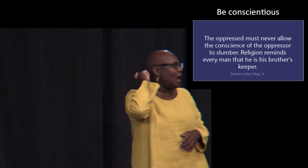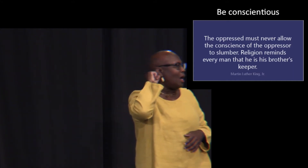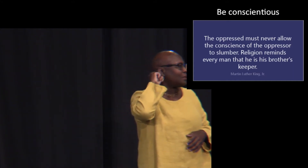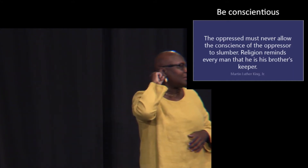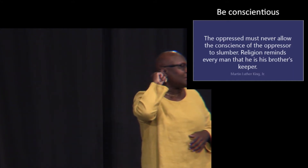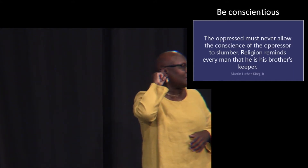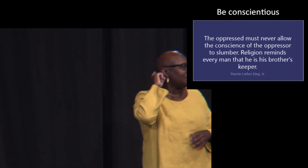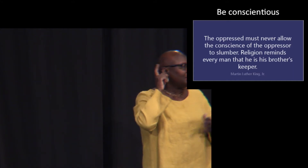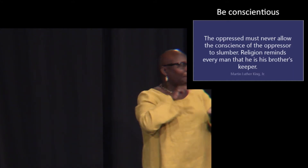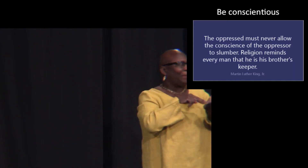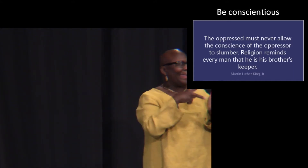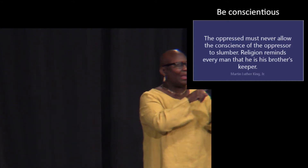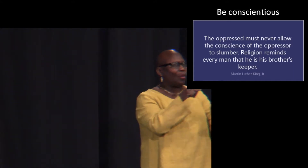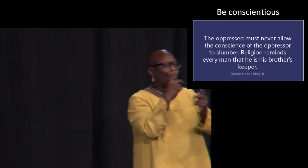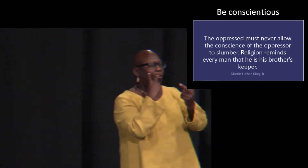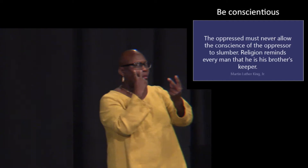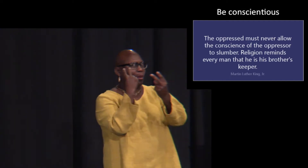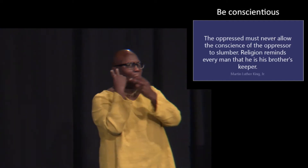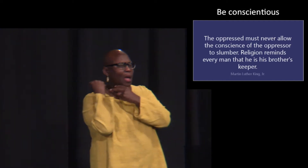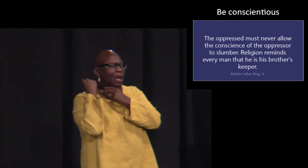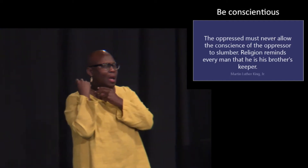happen to be white.